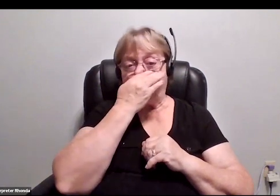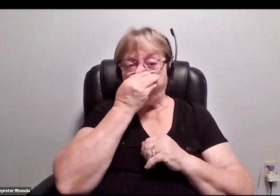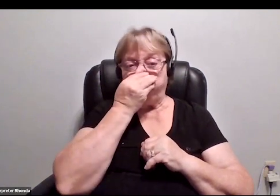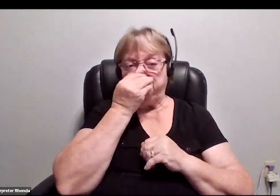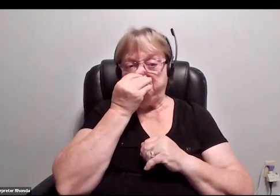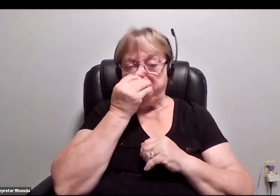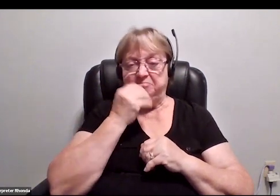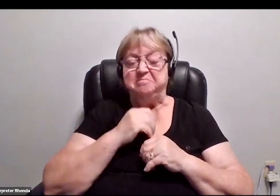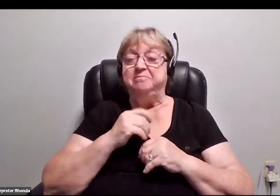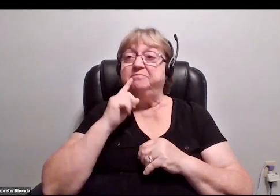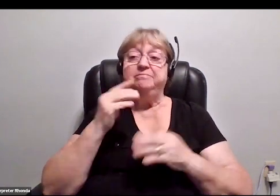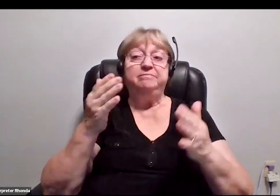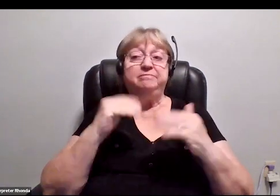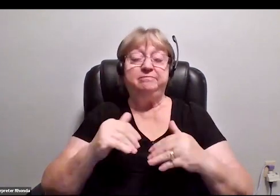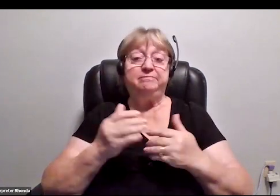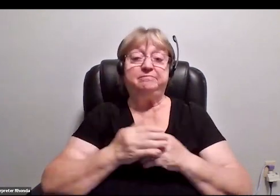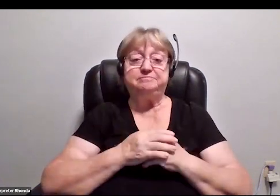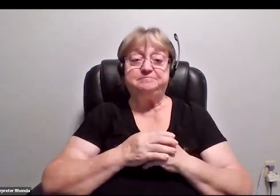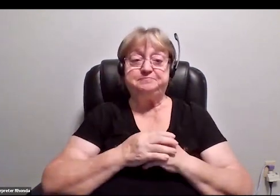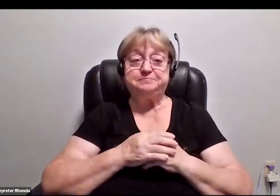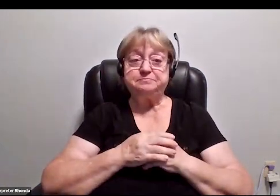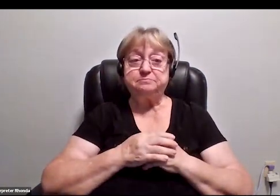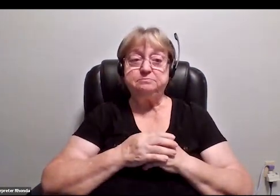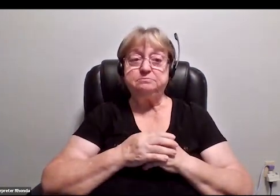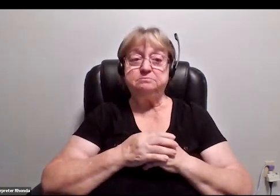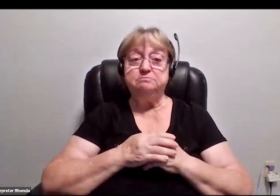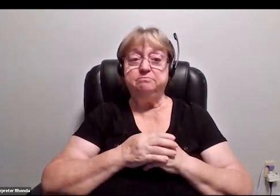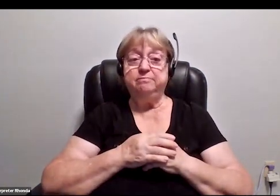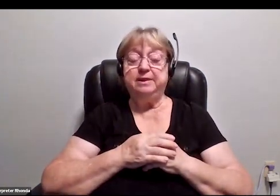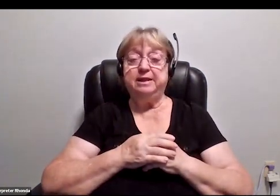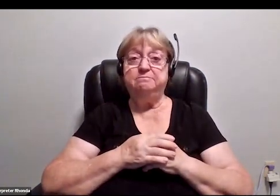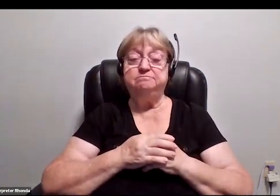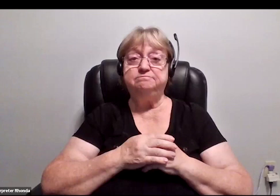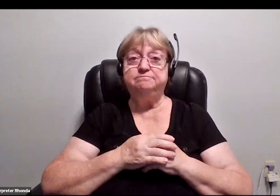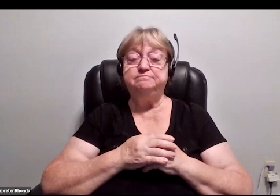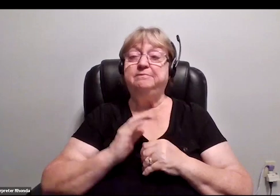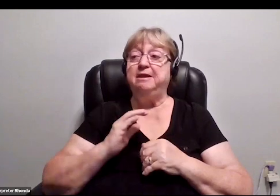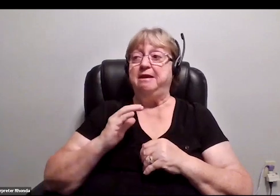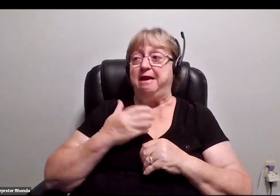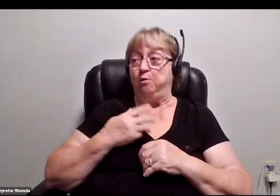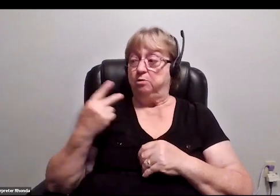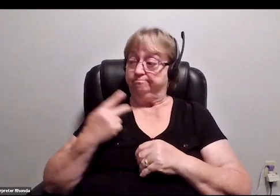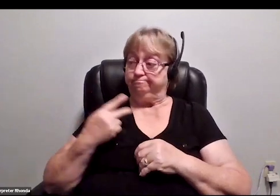Our next steps. Our combined work at Eyeroll